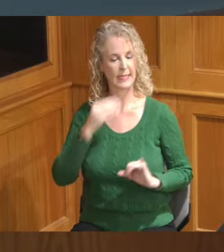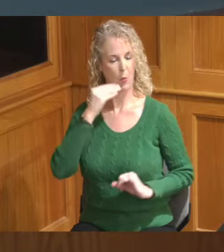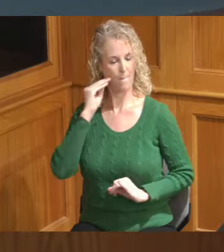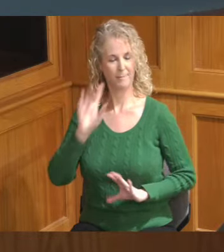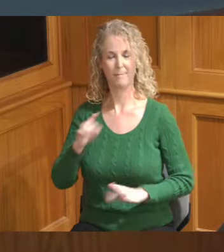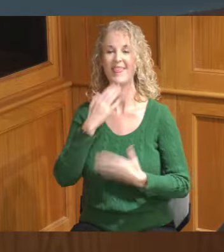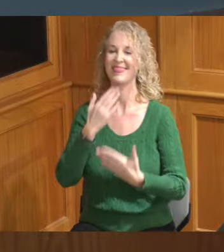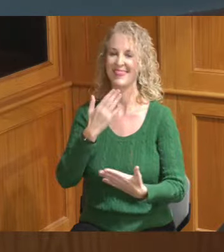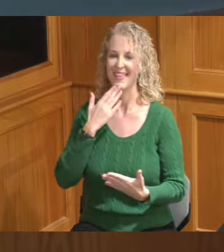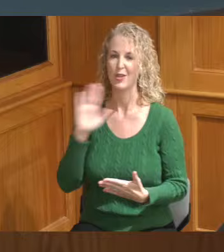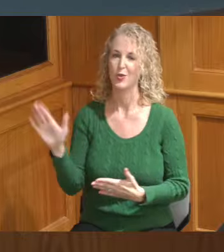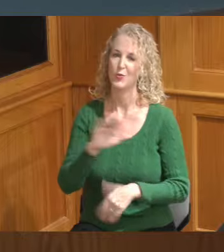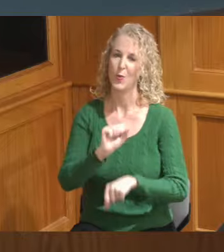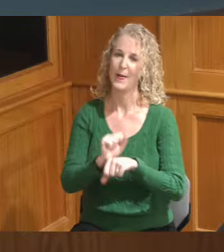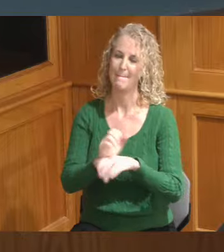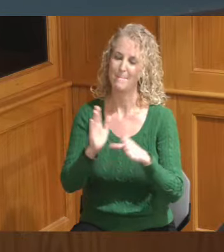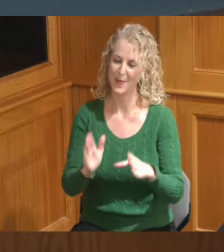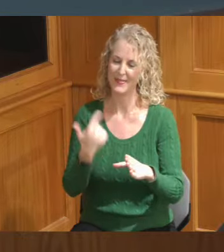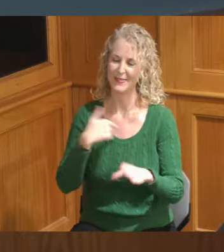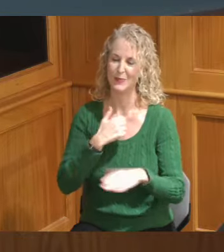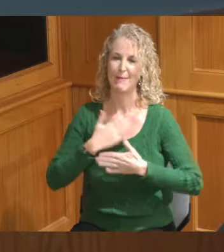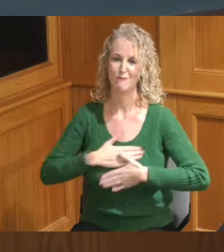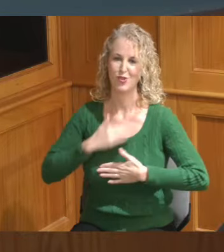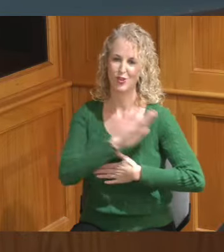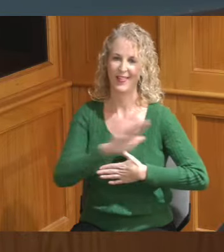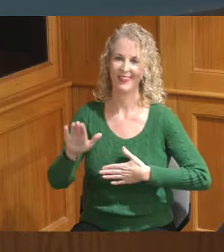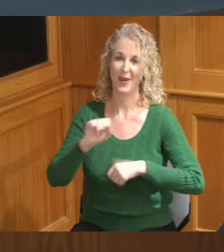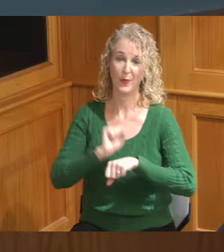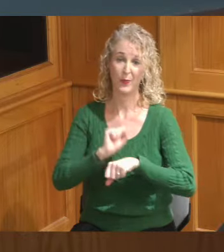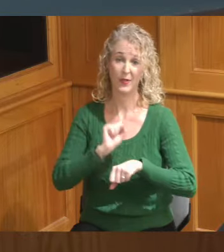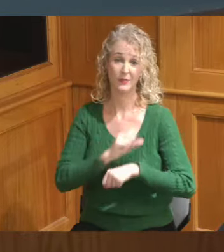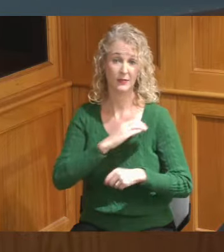for recognizing. We too want to recognize that hard work. Commissioner Summerow Dumas. Yeah,